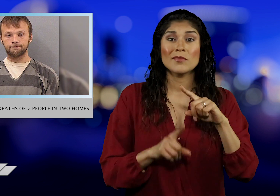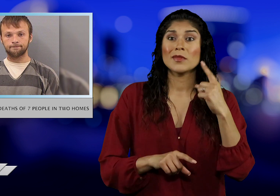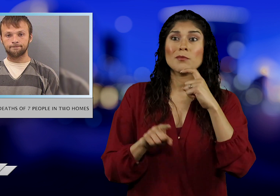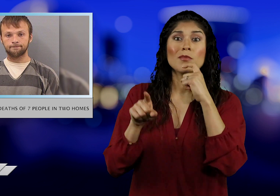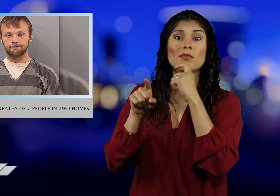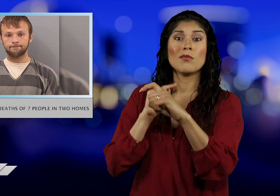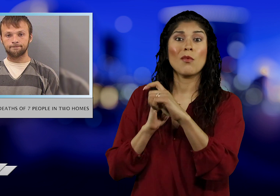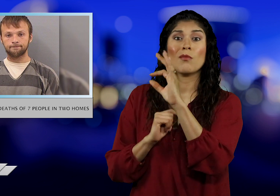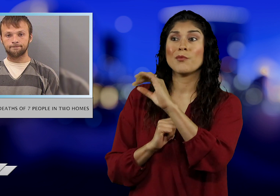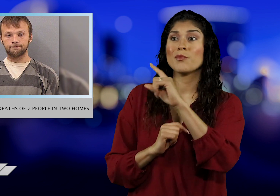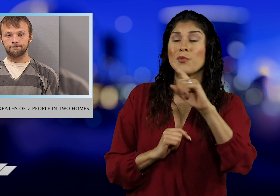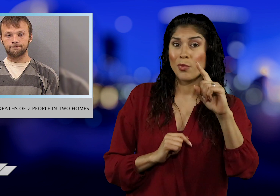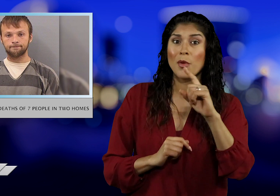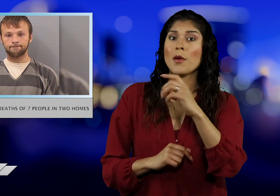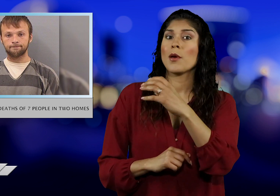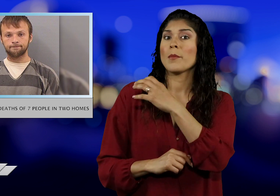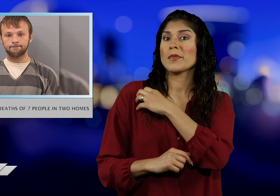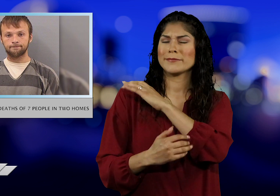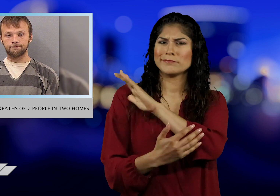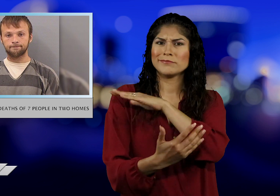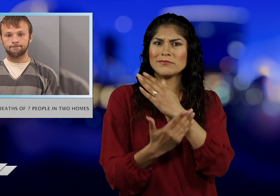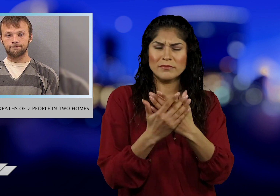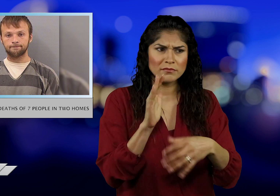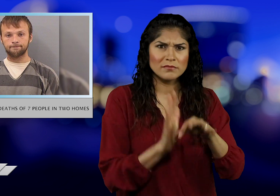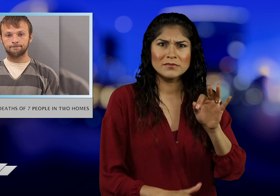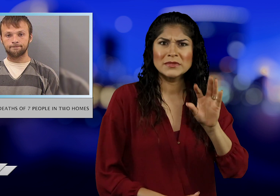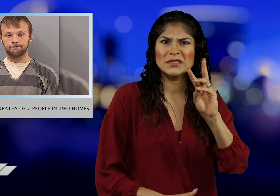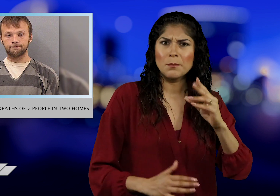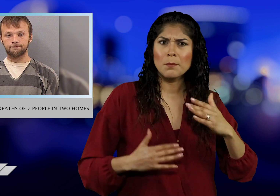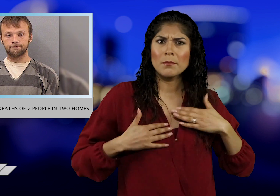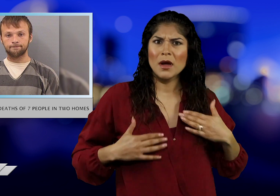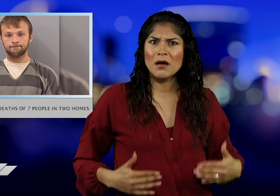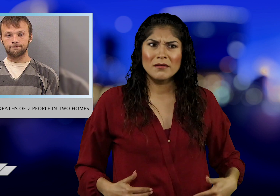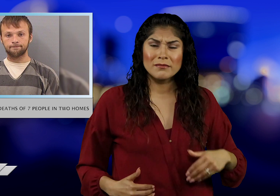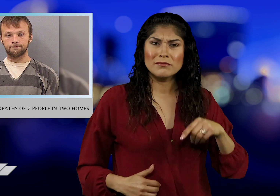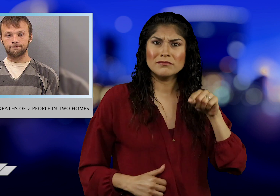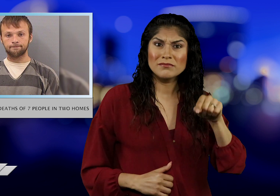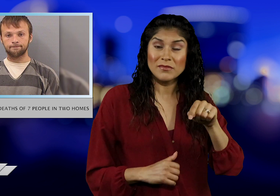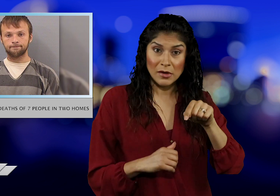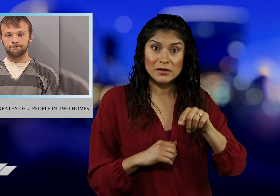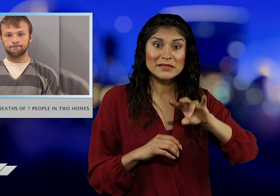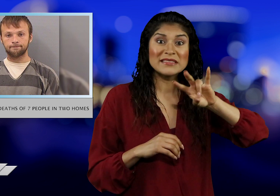The bodies of six people were found in one home after a 911 call to the house.